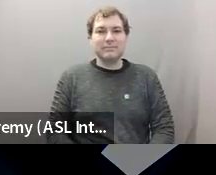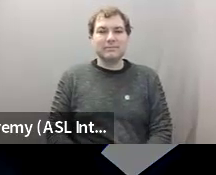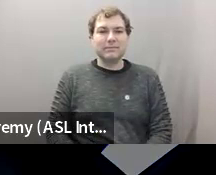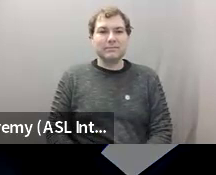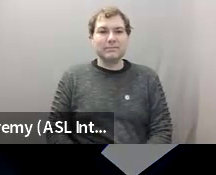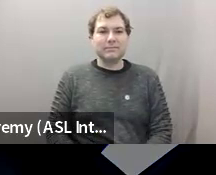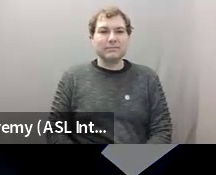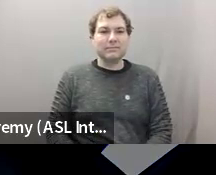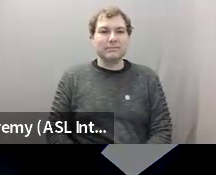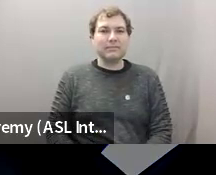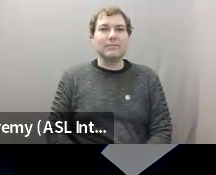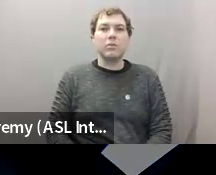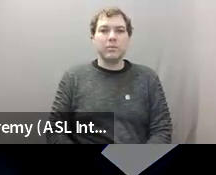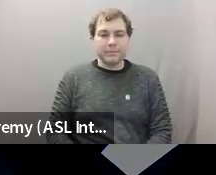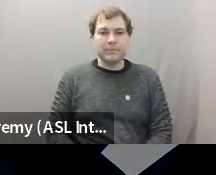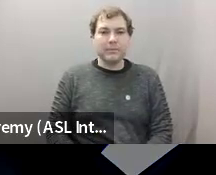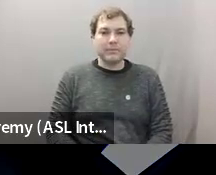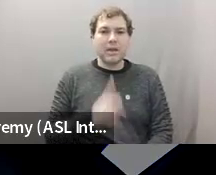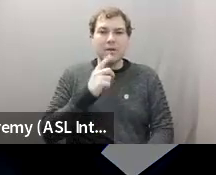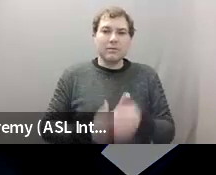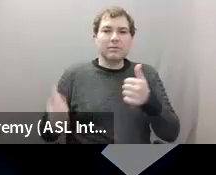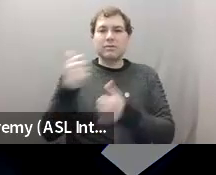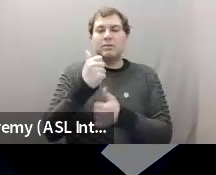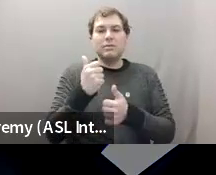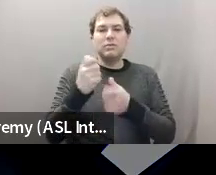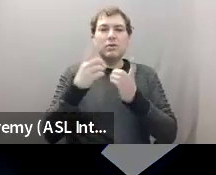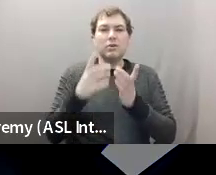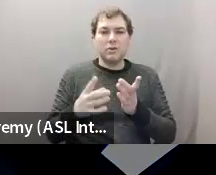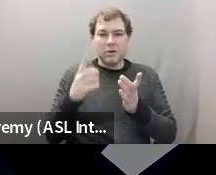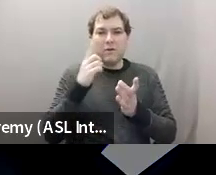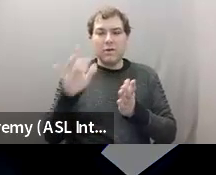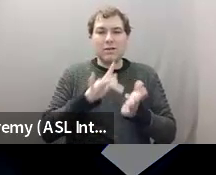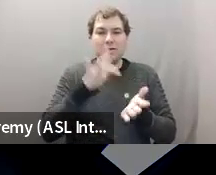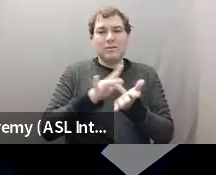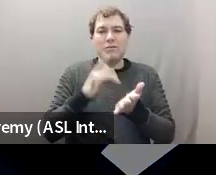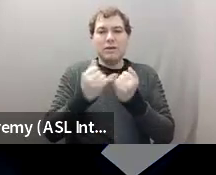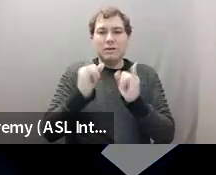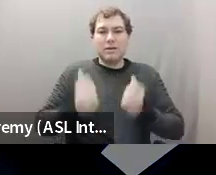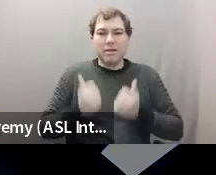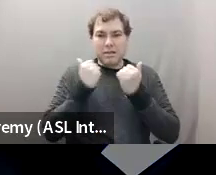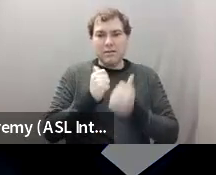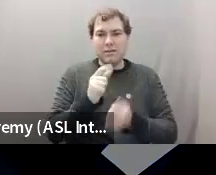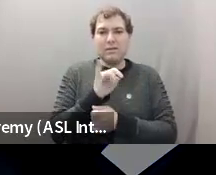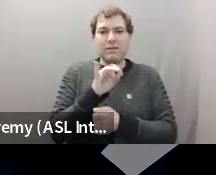garrick scott: oh, and I'm the executive Director of Multiple Choices Center for Independent living here in Athens, Georgia.